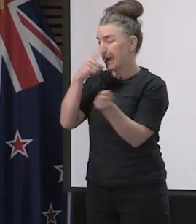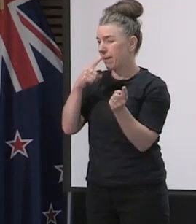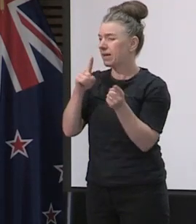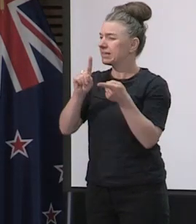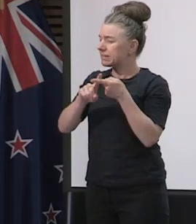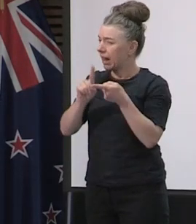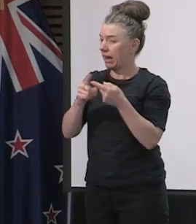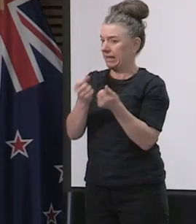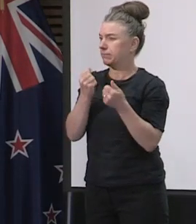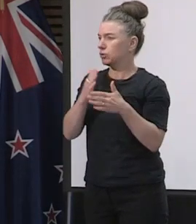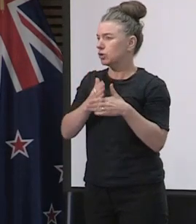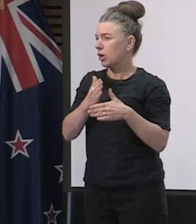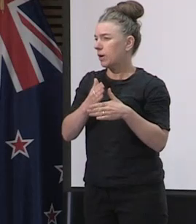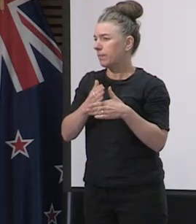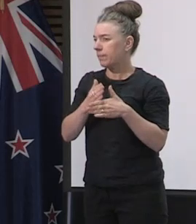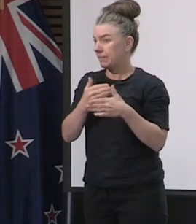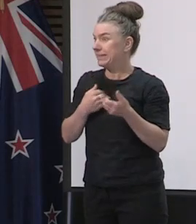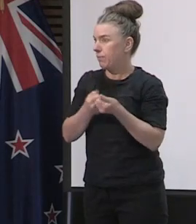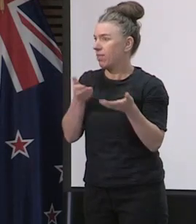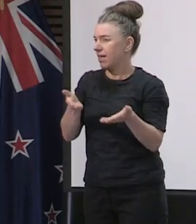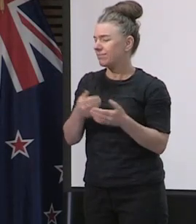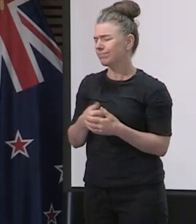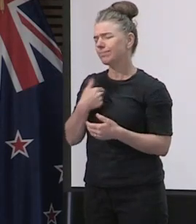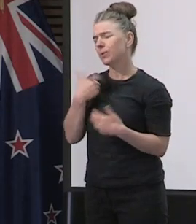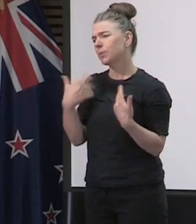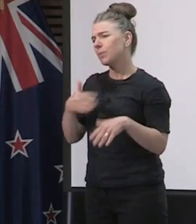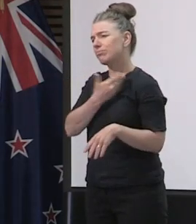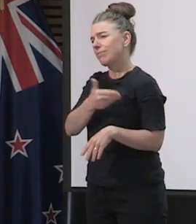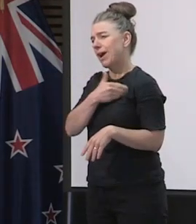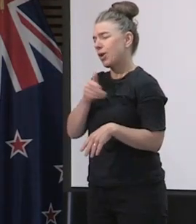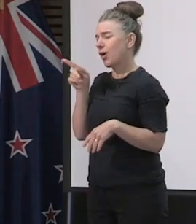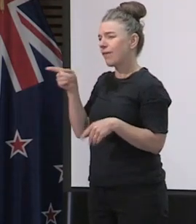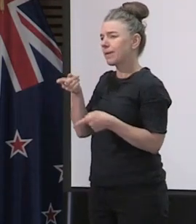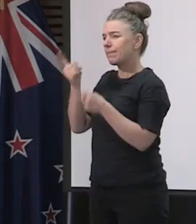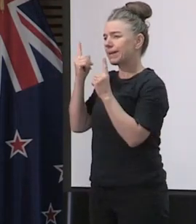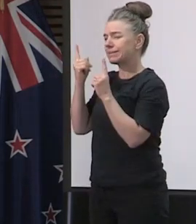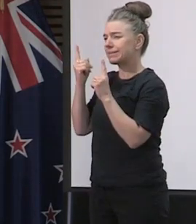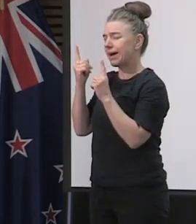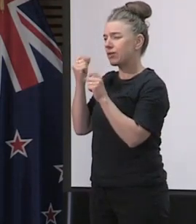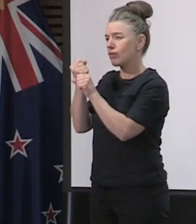business to stay afloat and supporting New Zealanders to